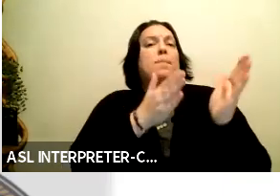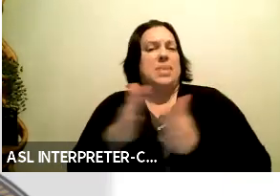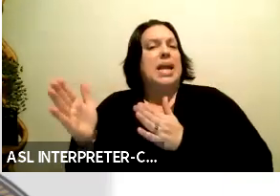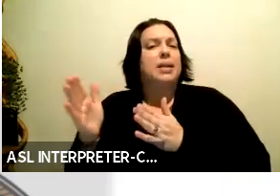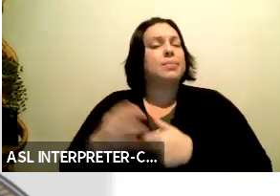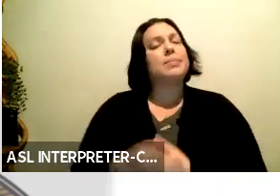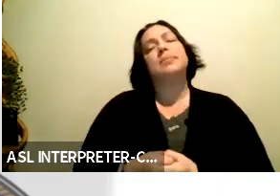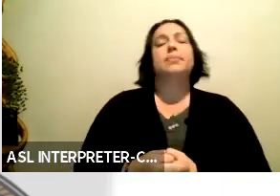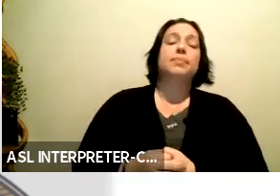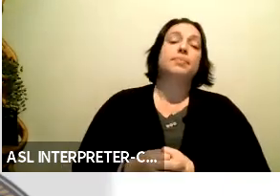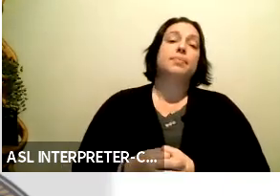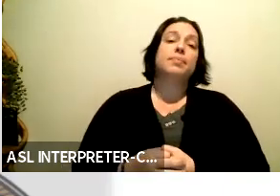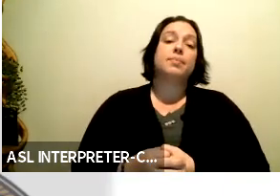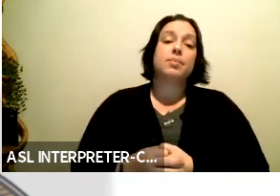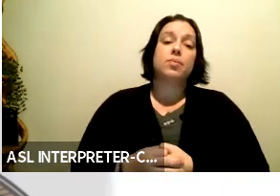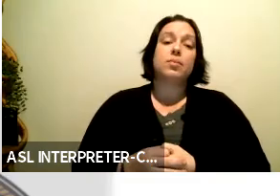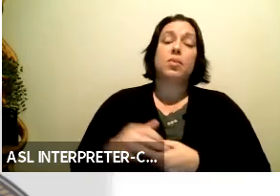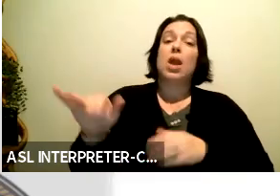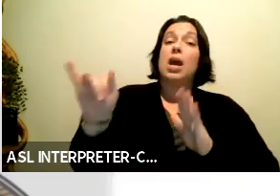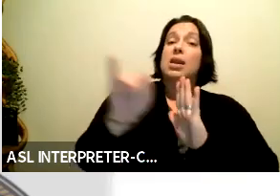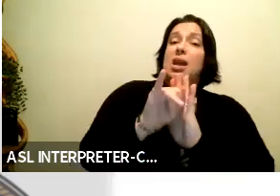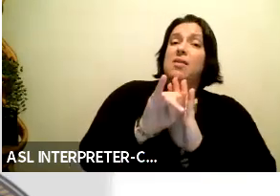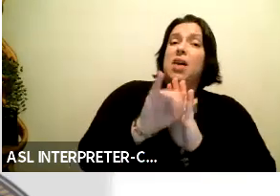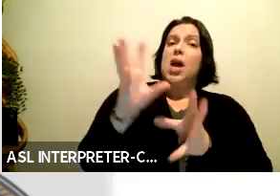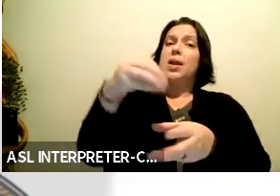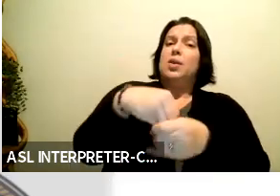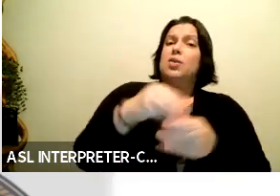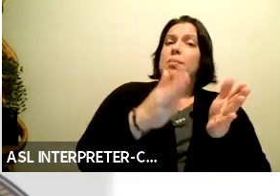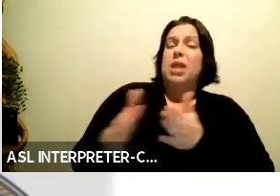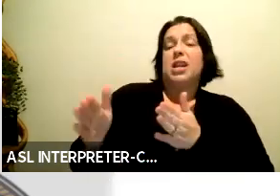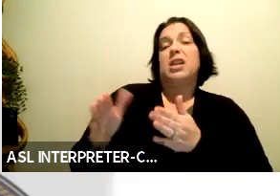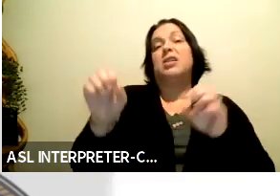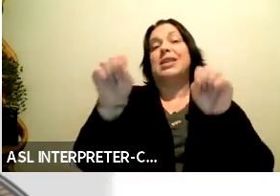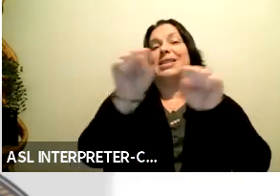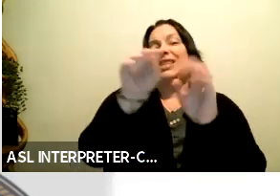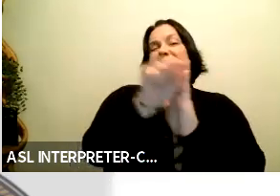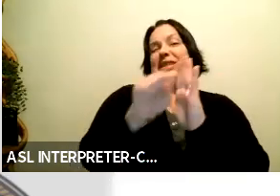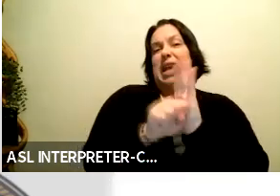then identify inclusive planning efforts at the state level across divisions and departments,